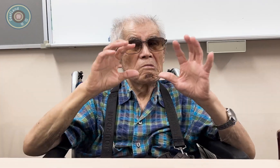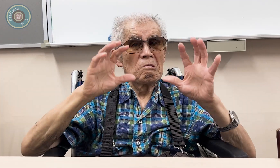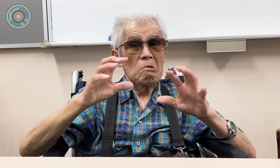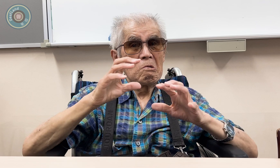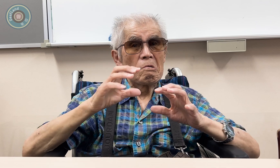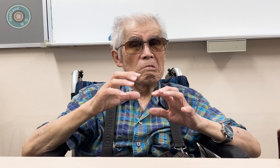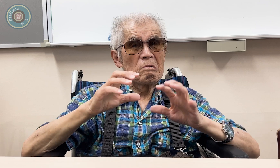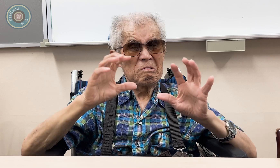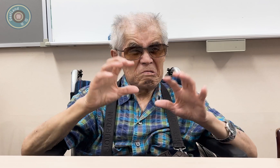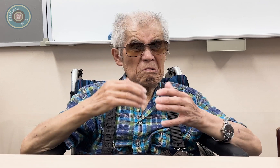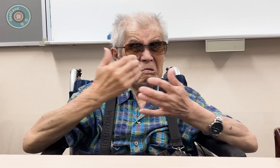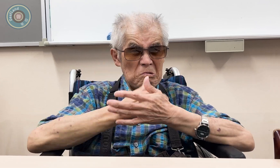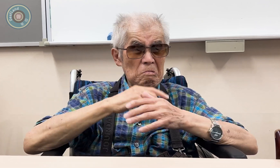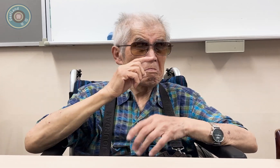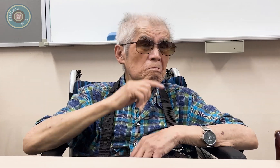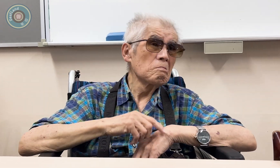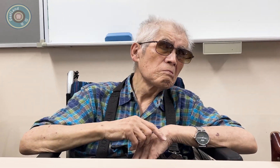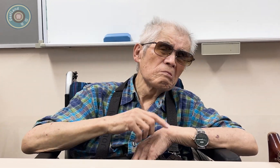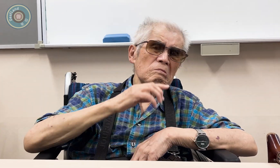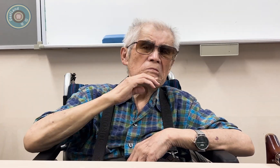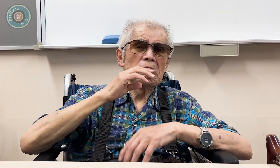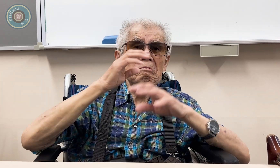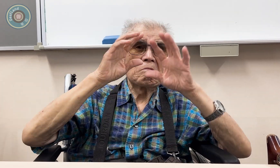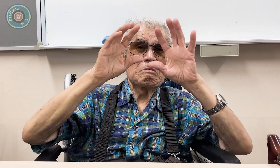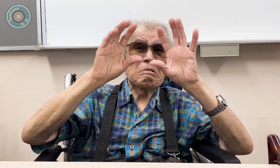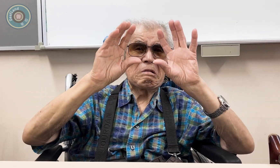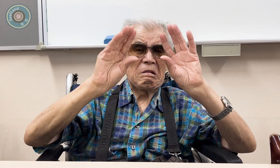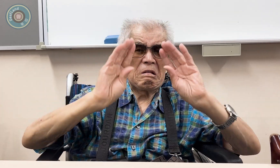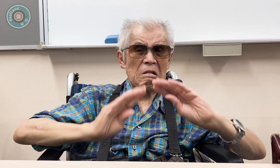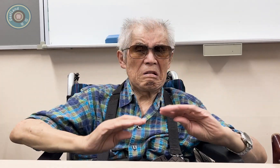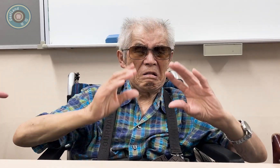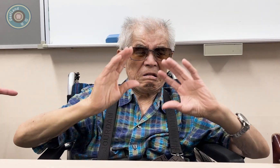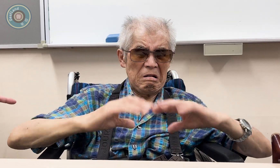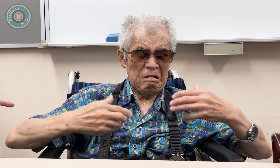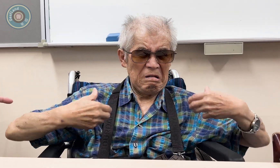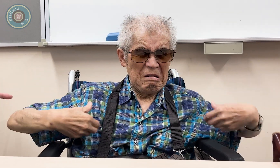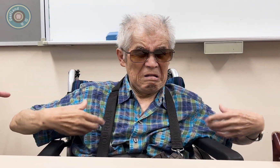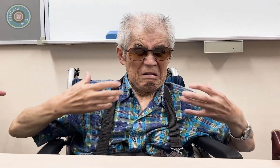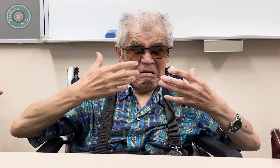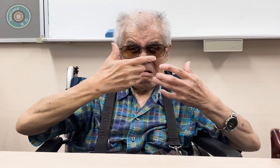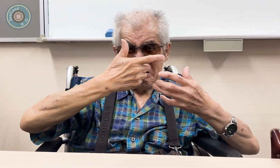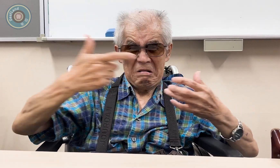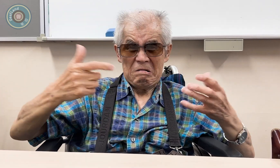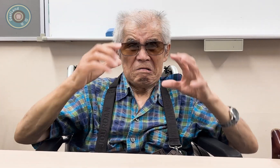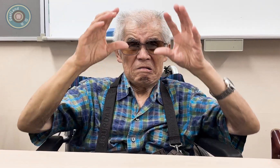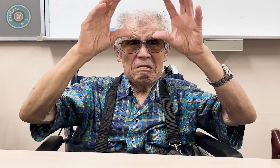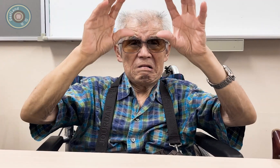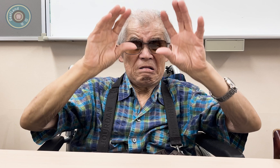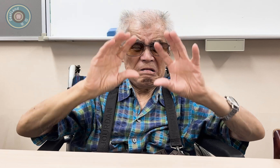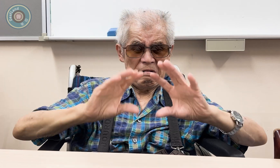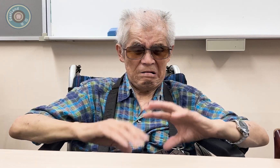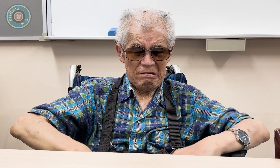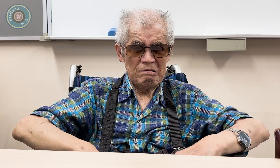I’ve seen the keloids on his back The skin was so sore